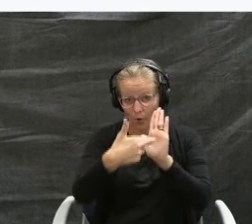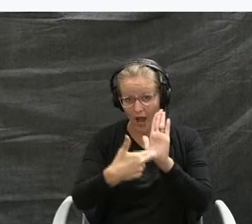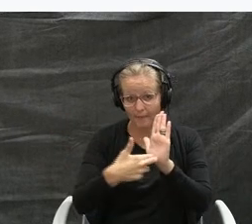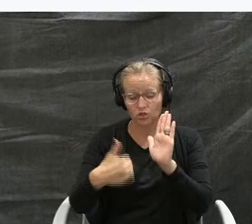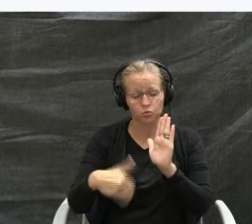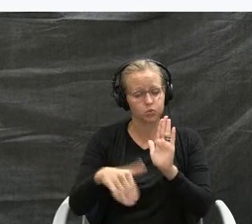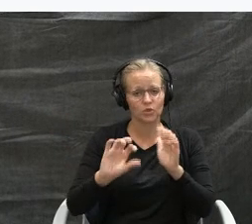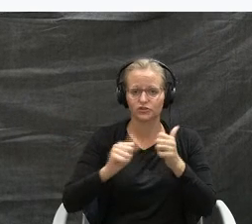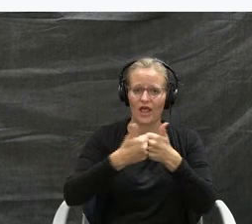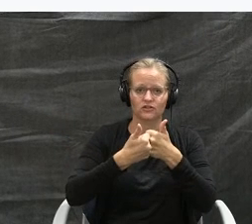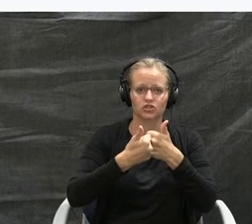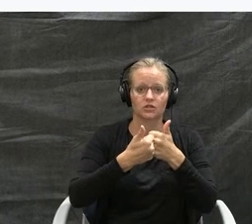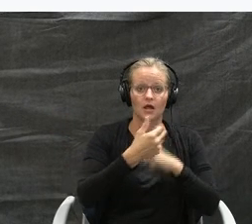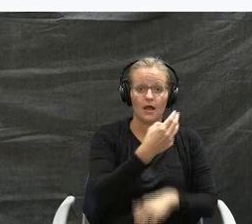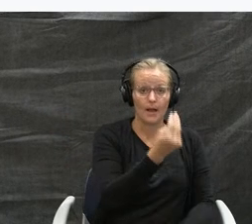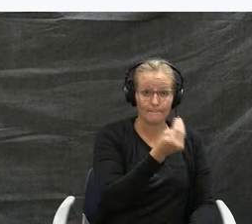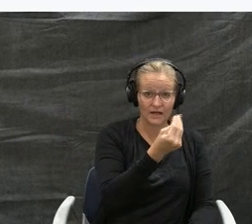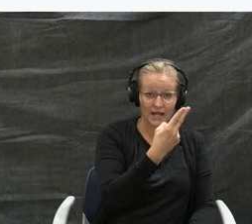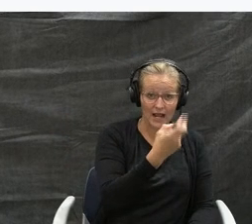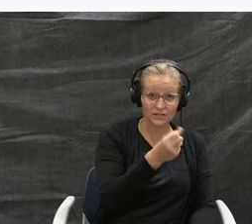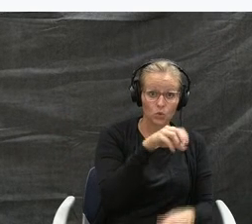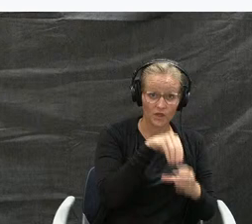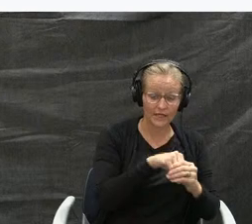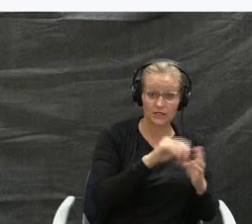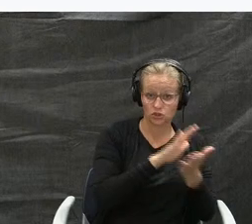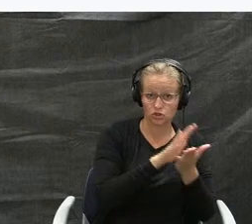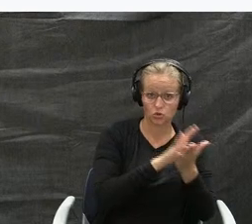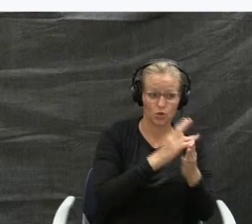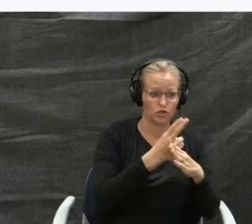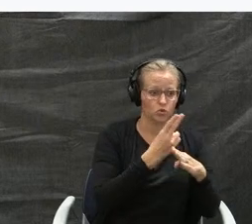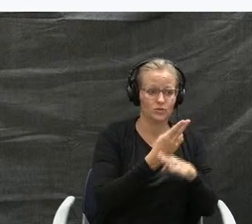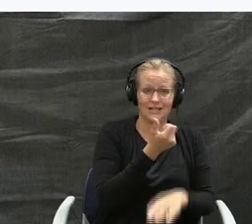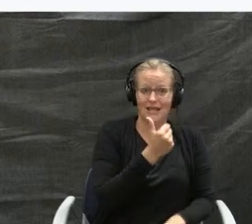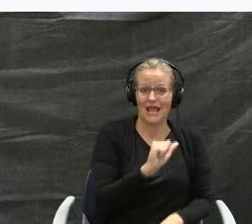Monday high school in school using any facility they needed